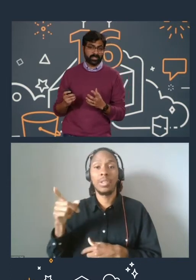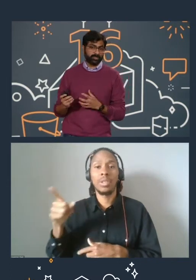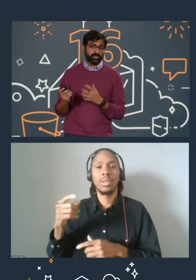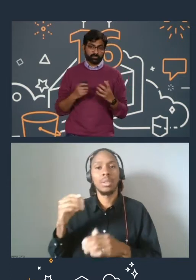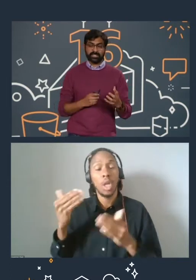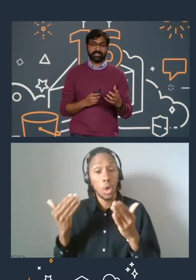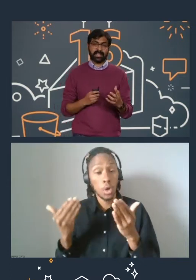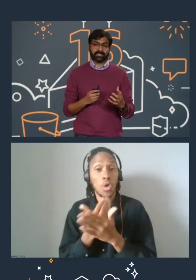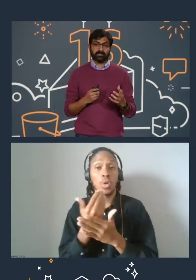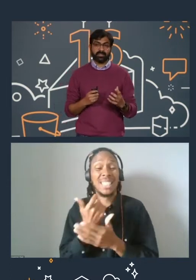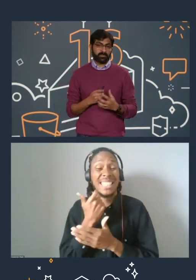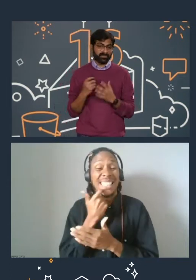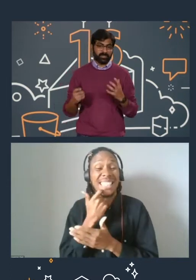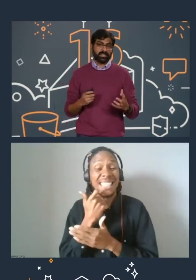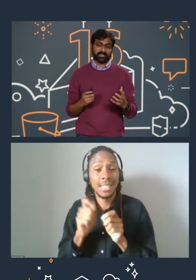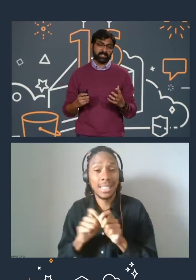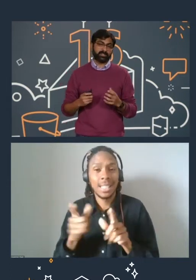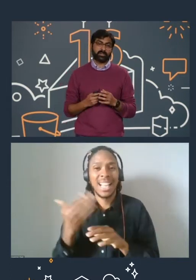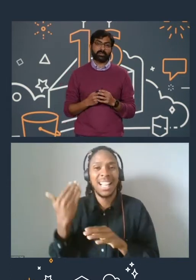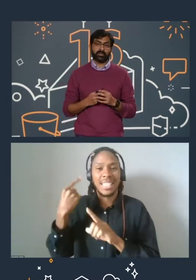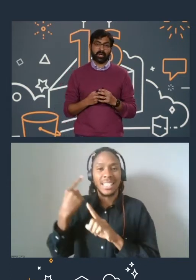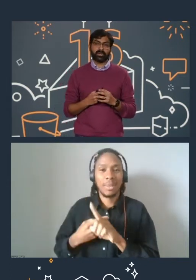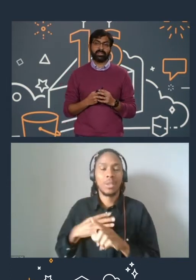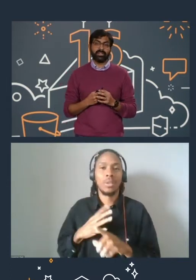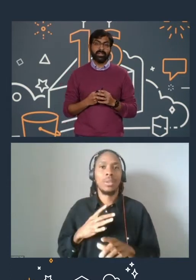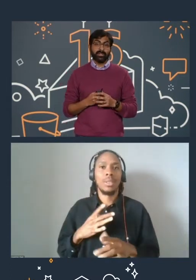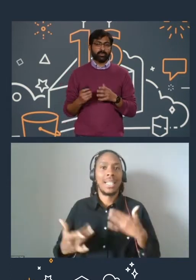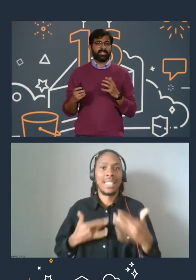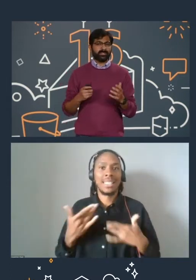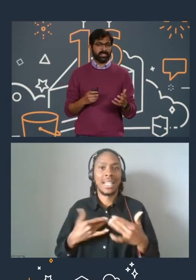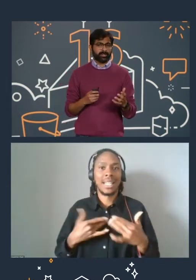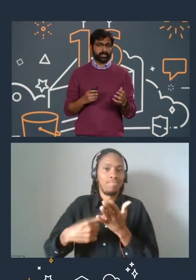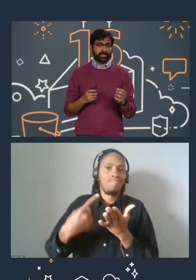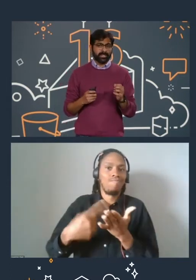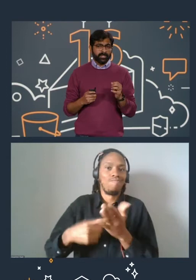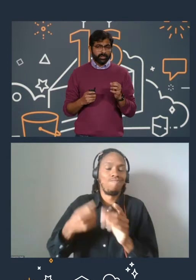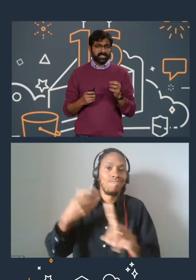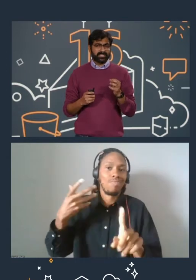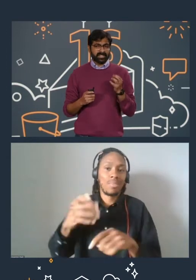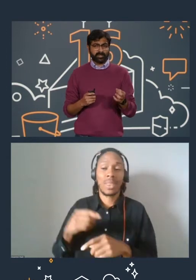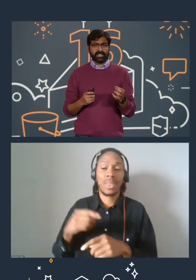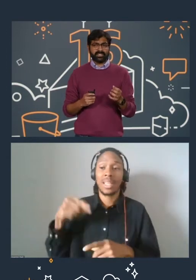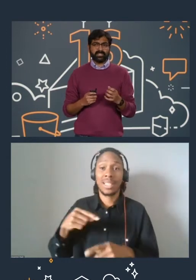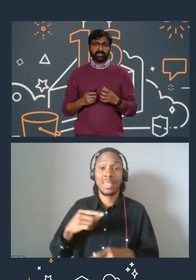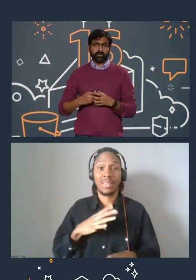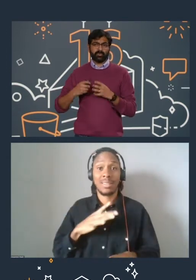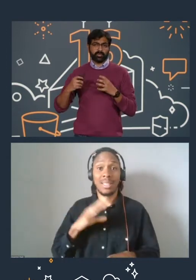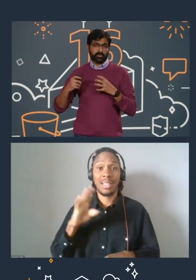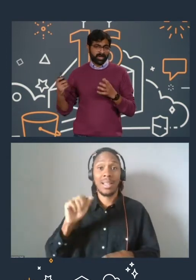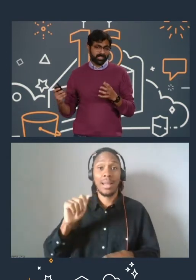that just released last month, and we're really excited to talk to you about it. So with this feature, you can synchronize your bucket